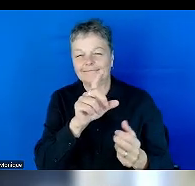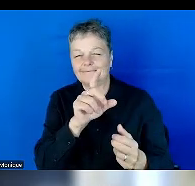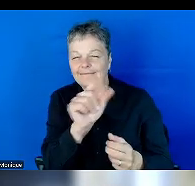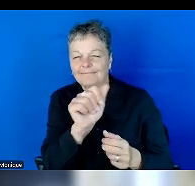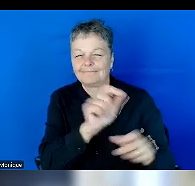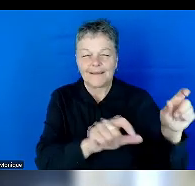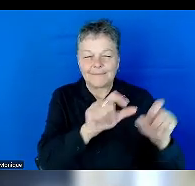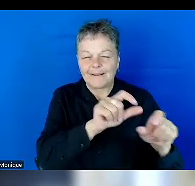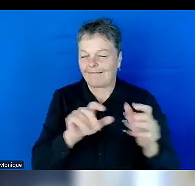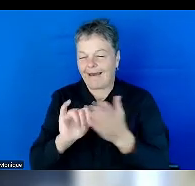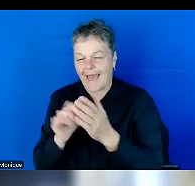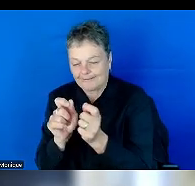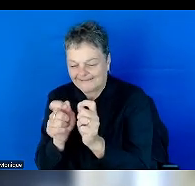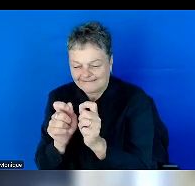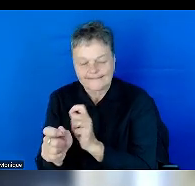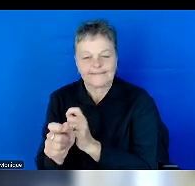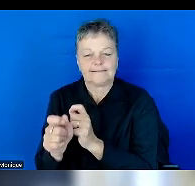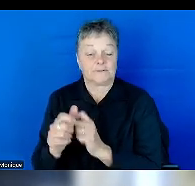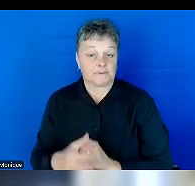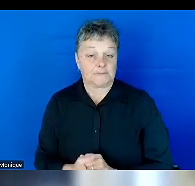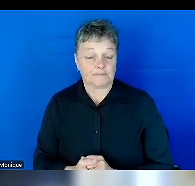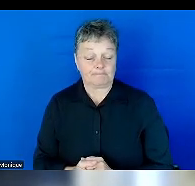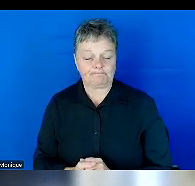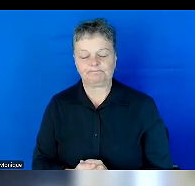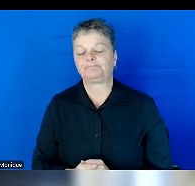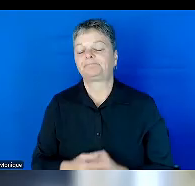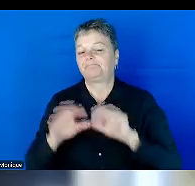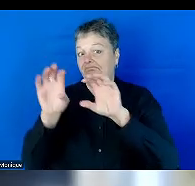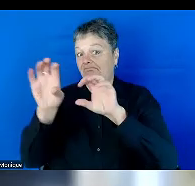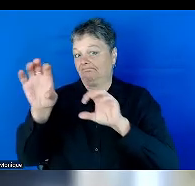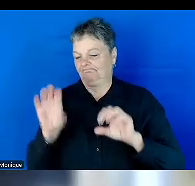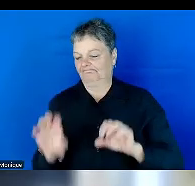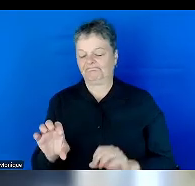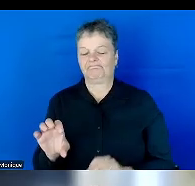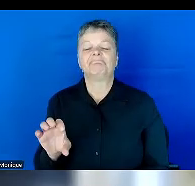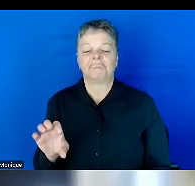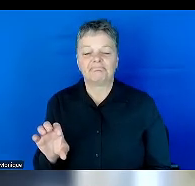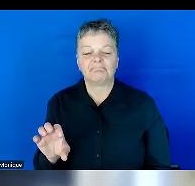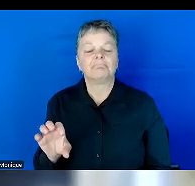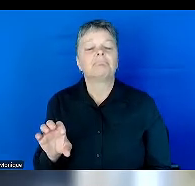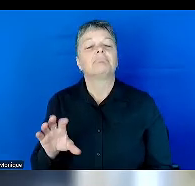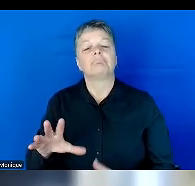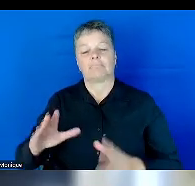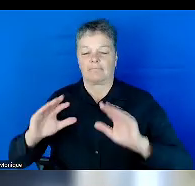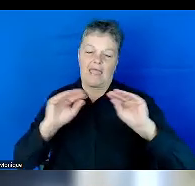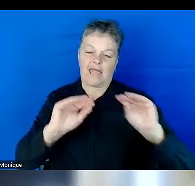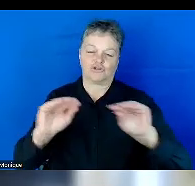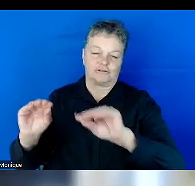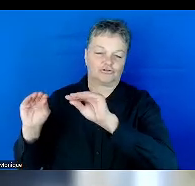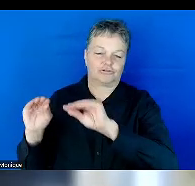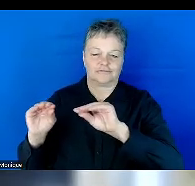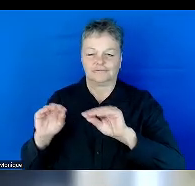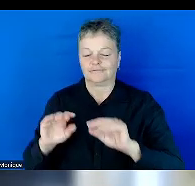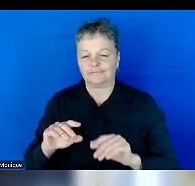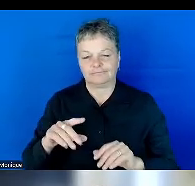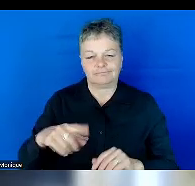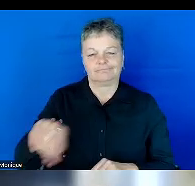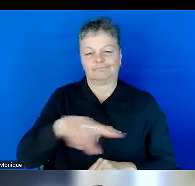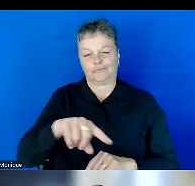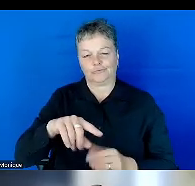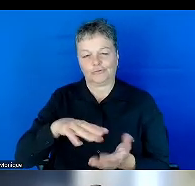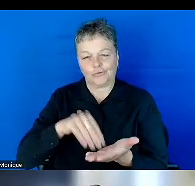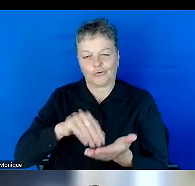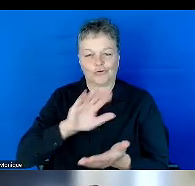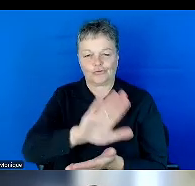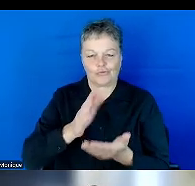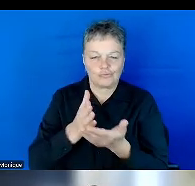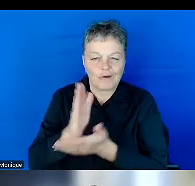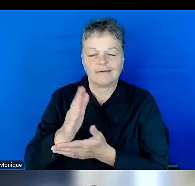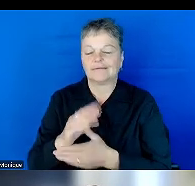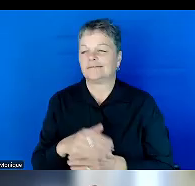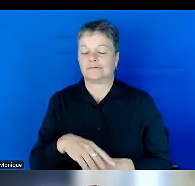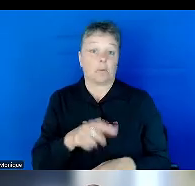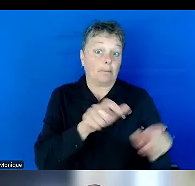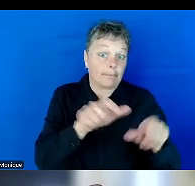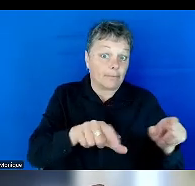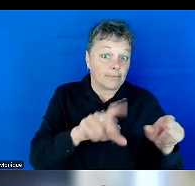And finally, we also provide uh rights education to uh communities persons with disabilities um